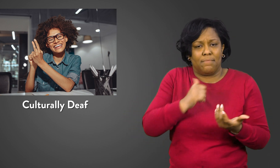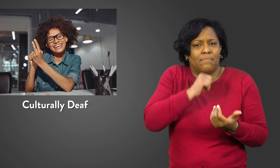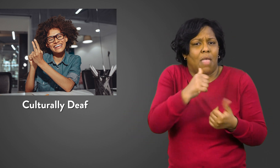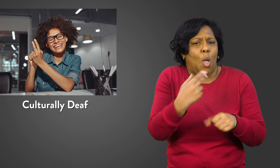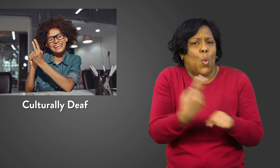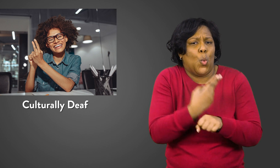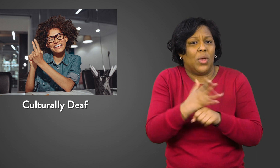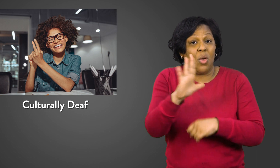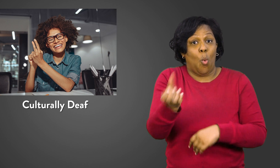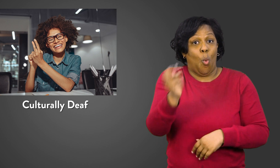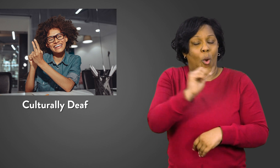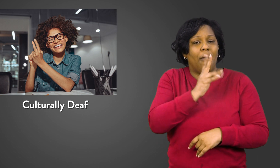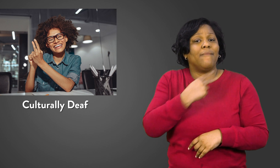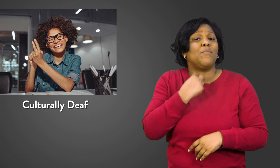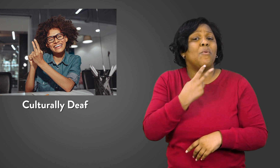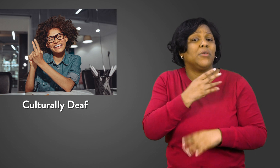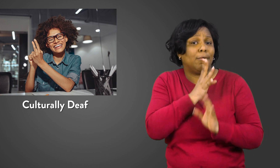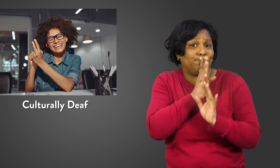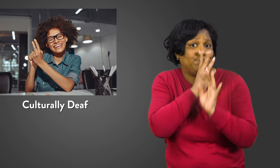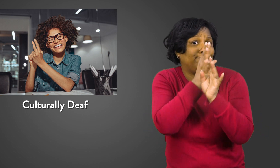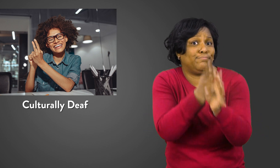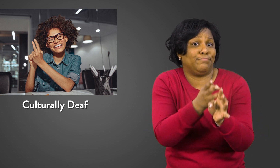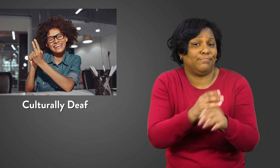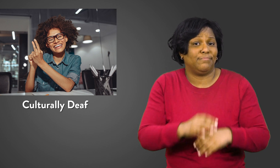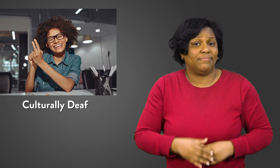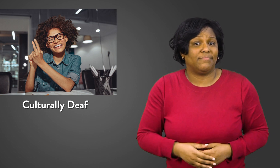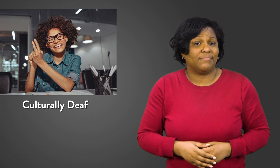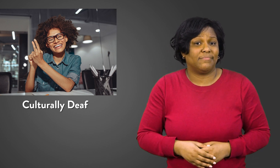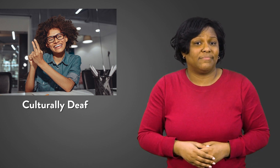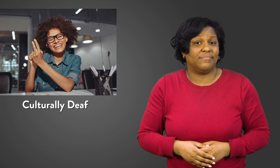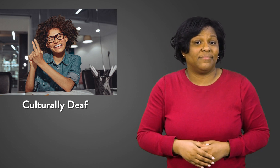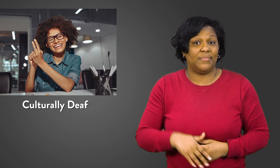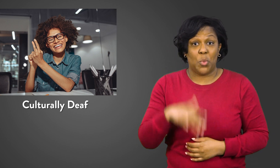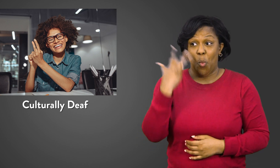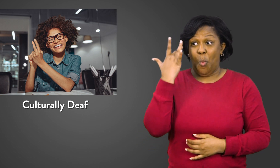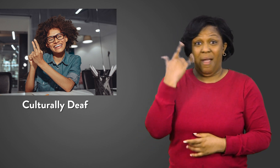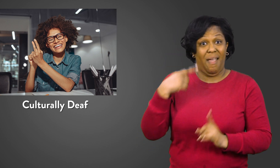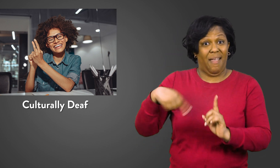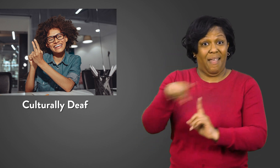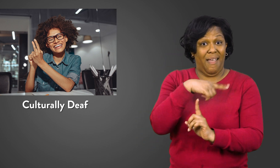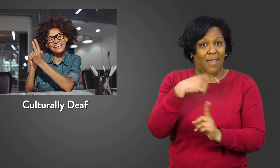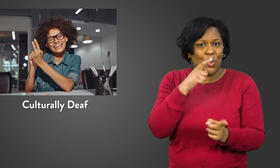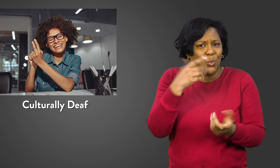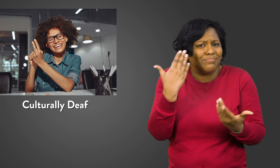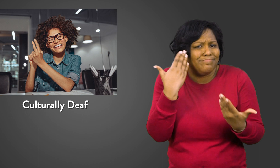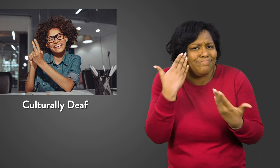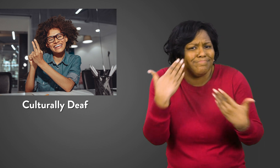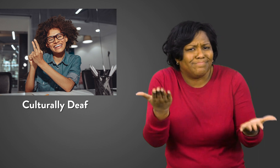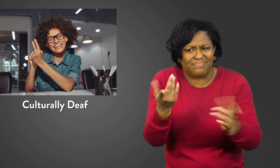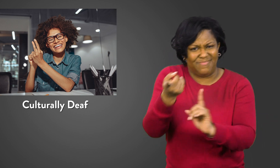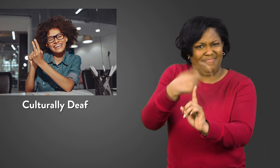They may not use their own voices to speak because people who don't know them